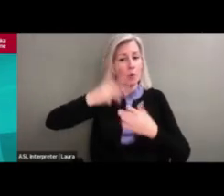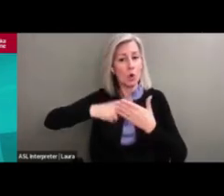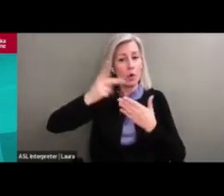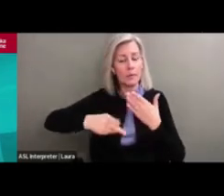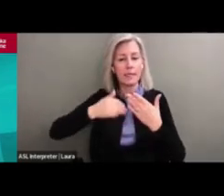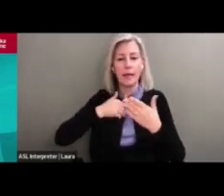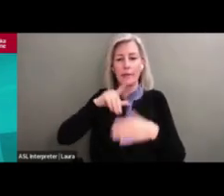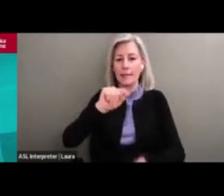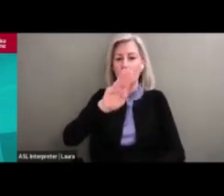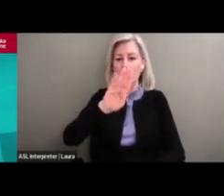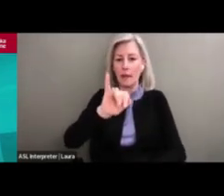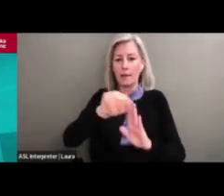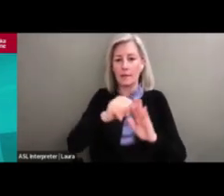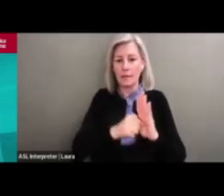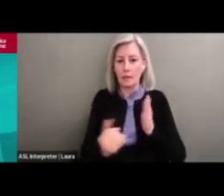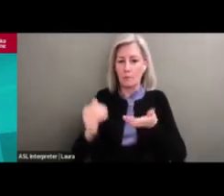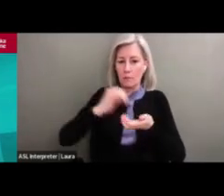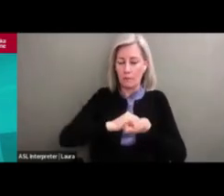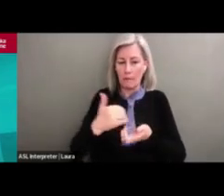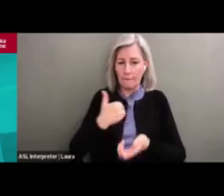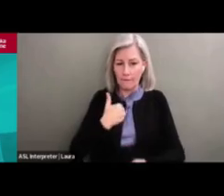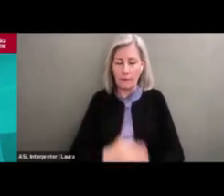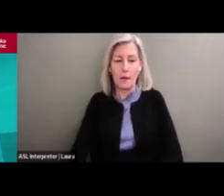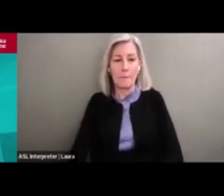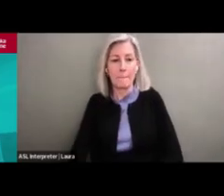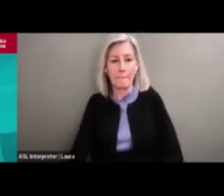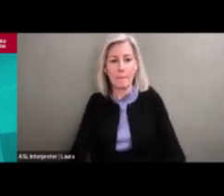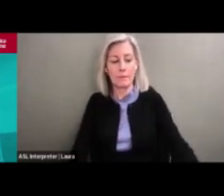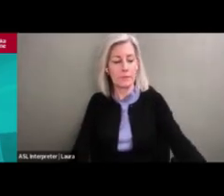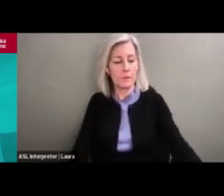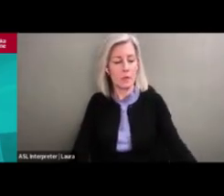advisory Council known as the BAC.